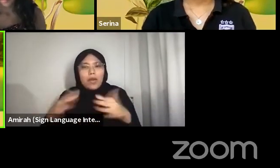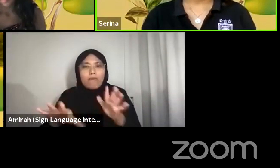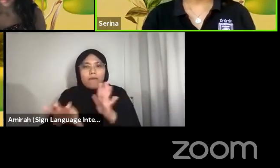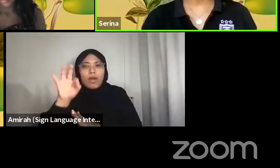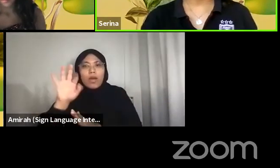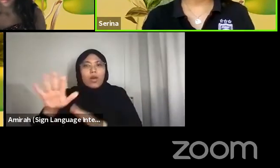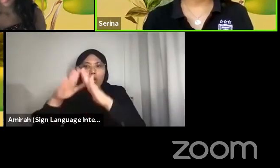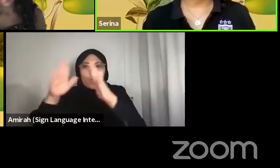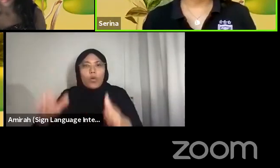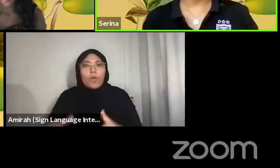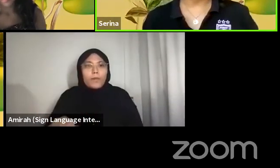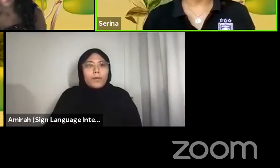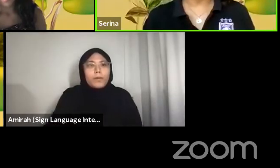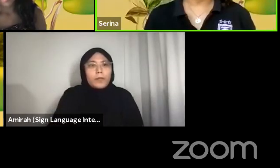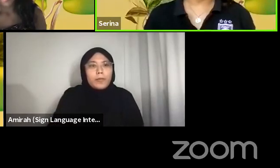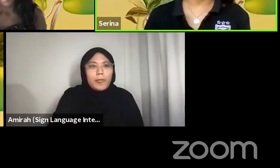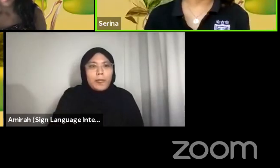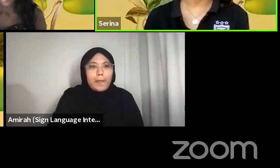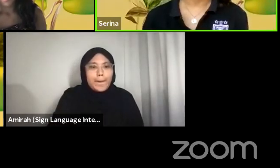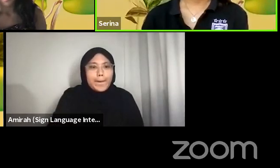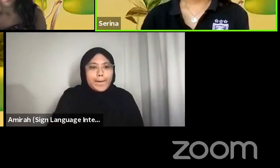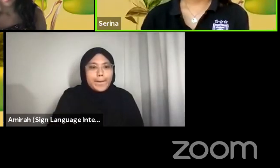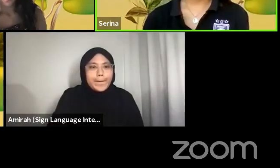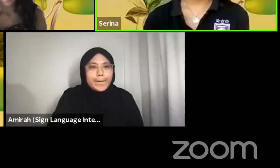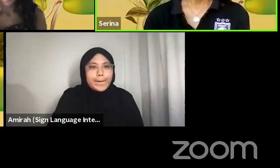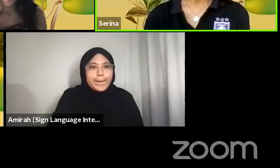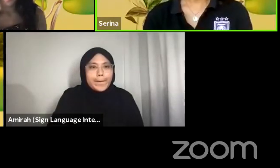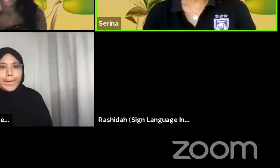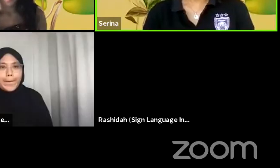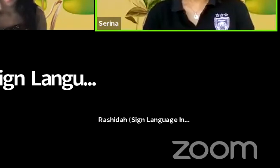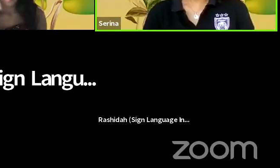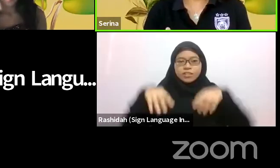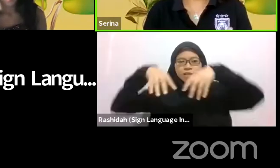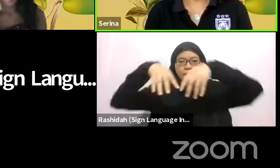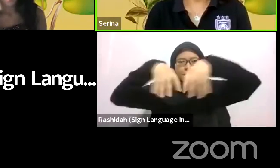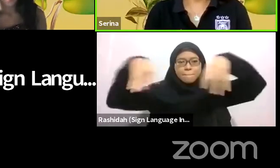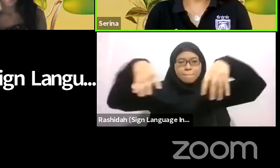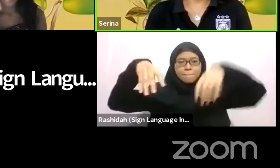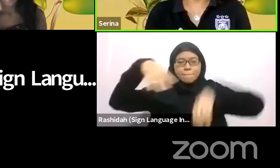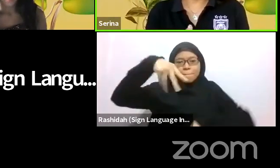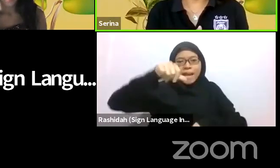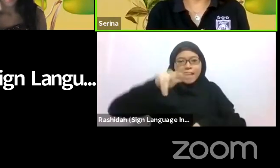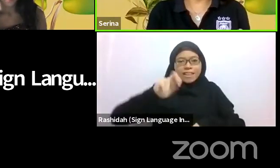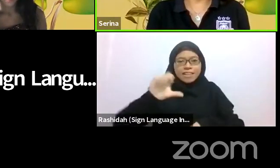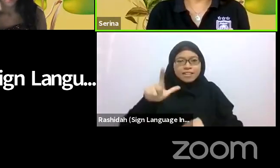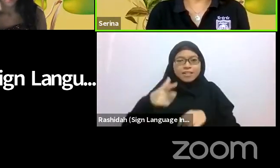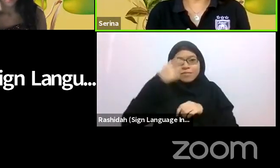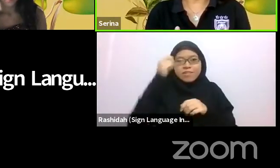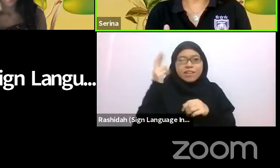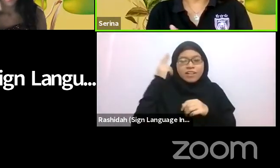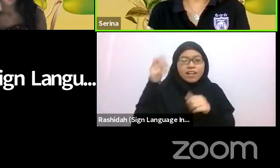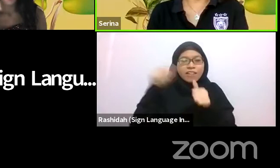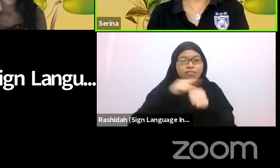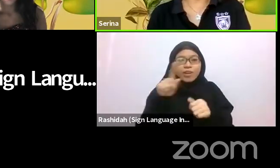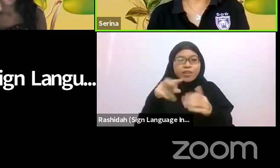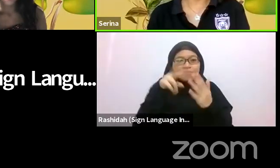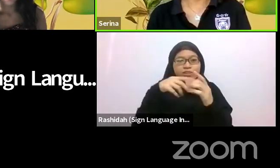Thanks again for having me on this panel. Because I realise everyone else is reading from the front, and I'm reading from the end,